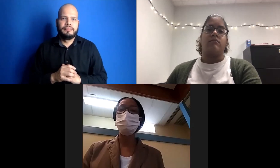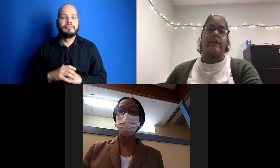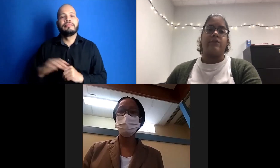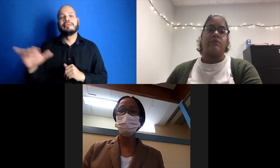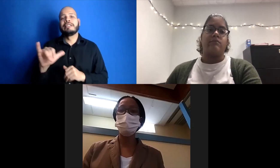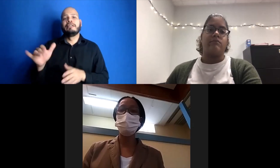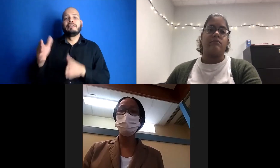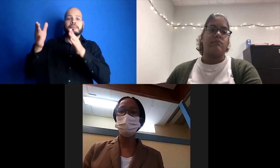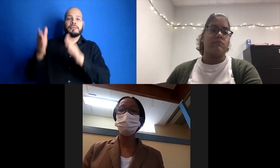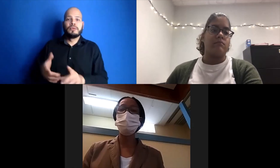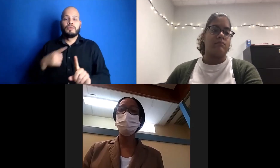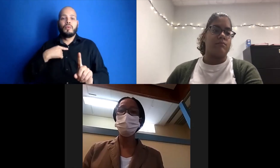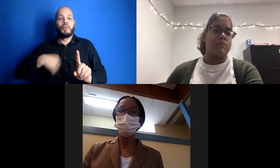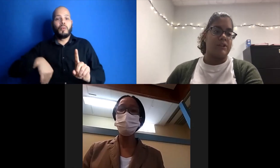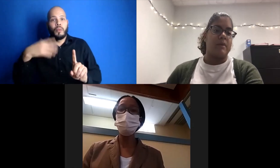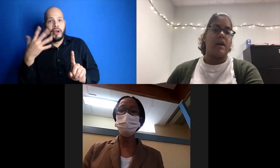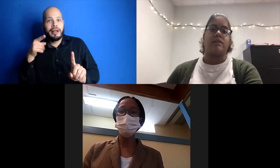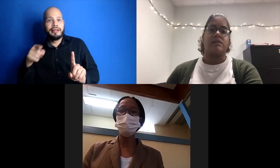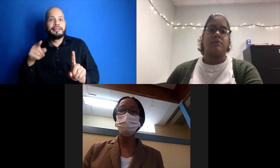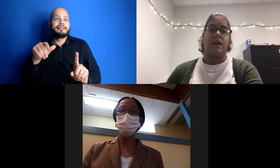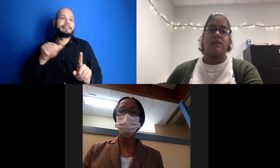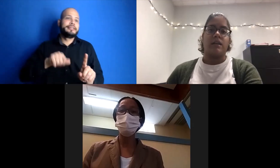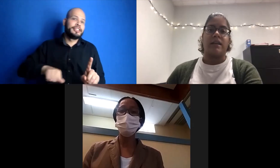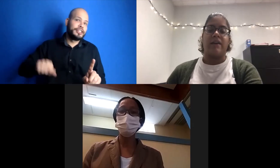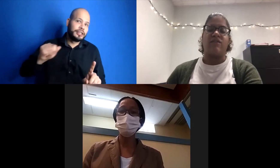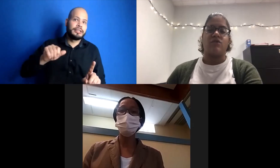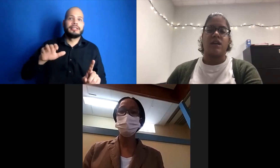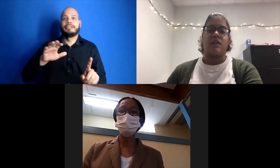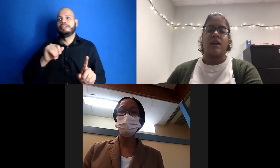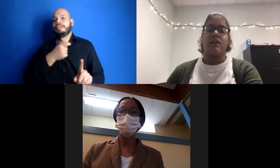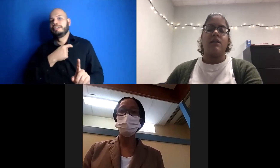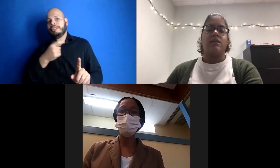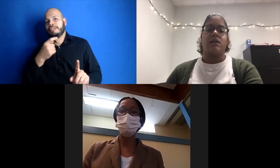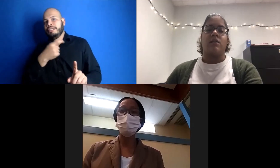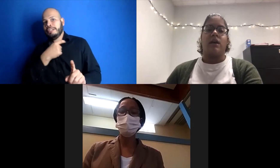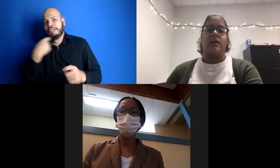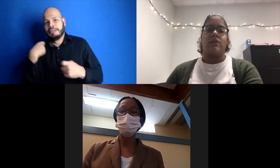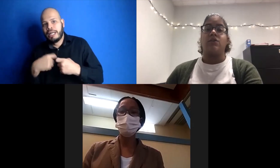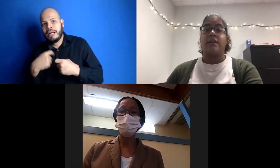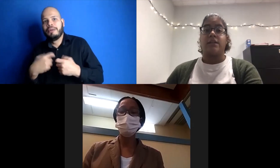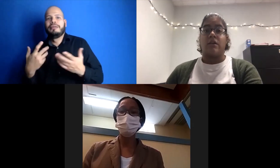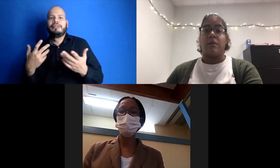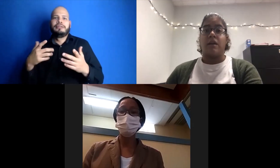Asian Hispanic doesn't matter like they have to understand that so and also not discriminate